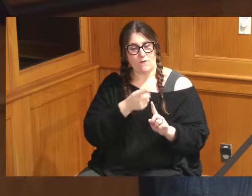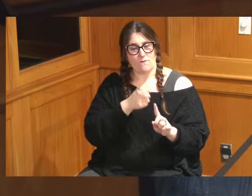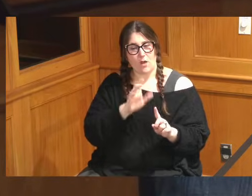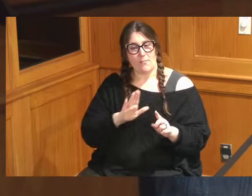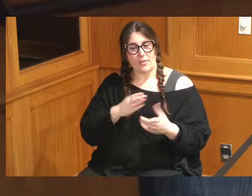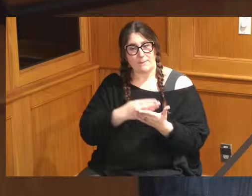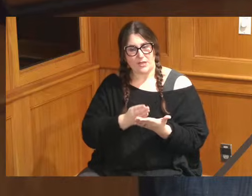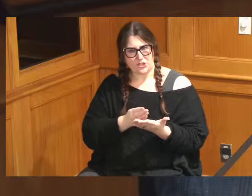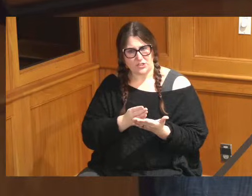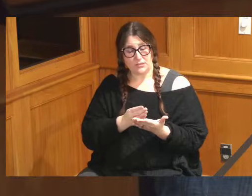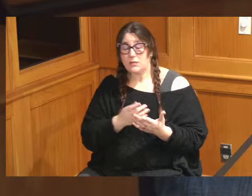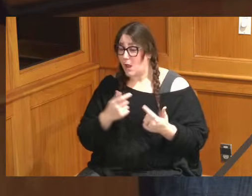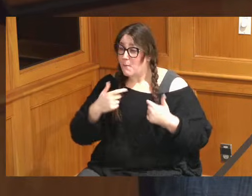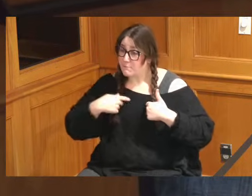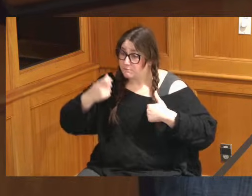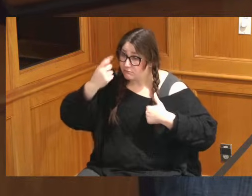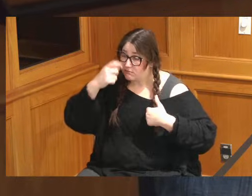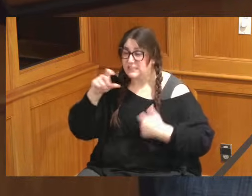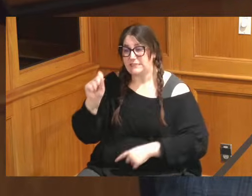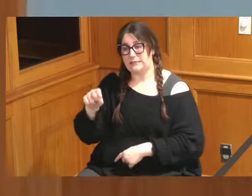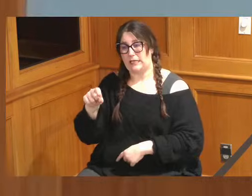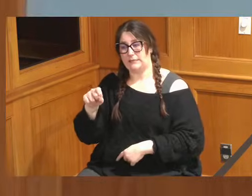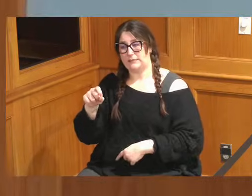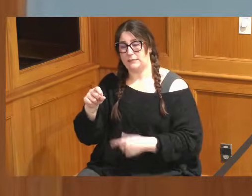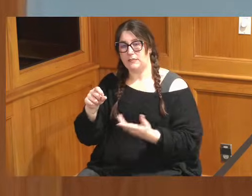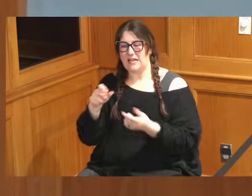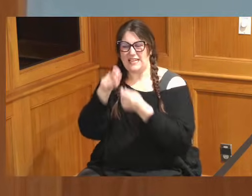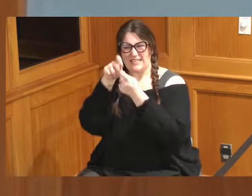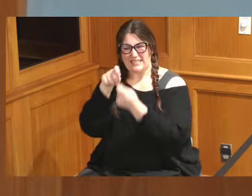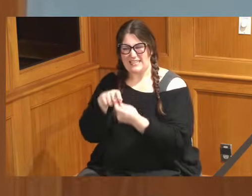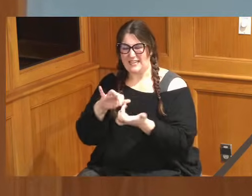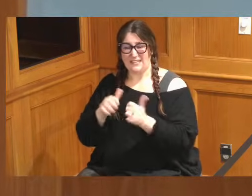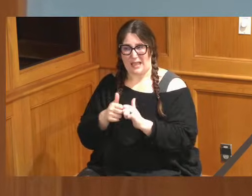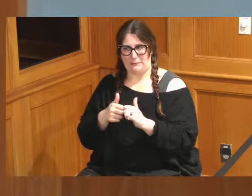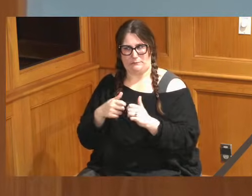that's our understanding. and we haven't gotten into the details of how they're doing it. They're